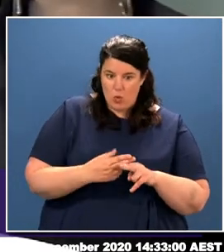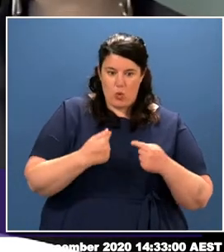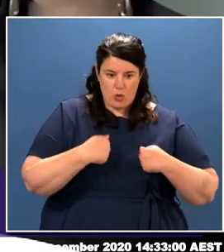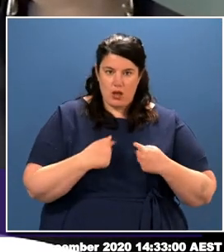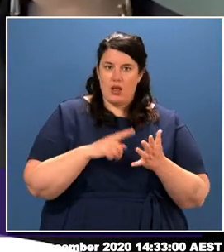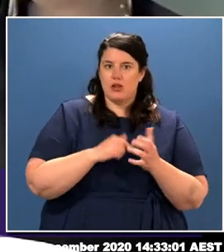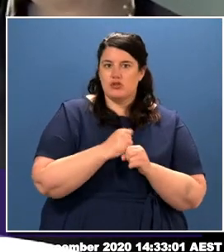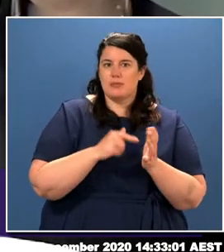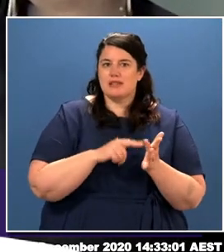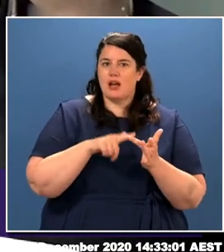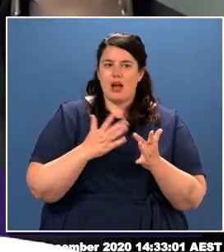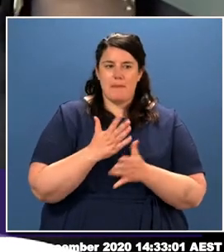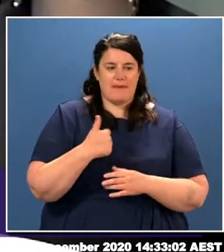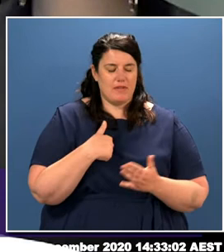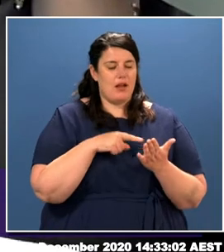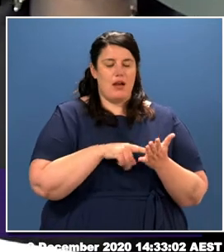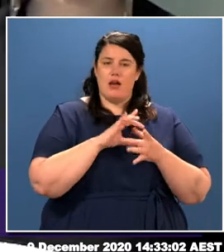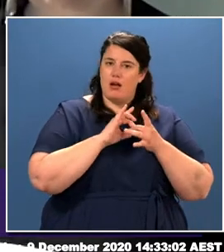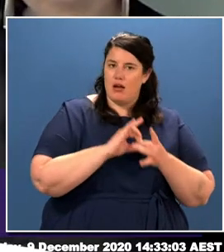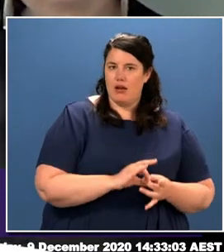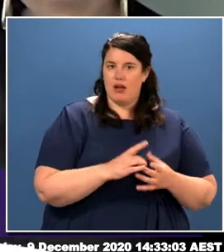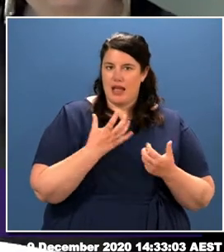And it's important to note this is not the only intersection.